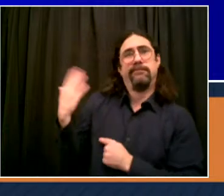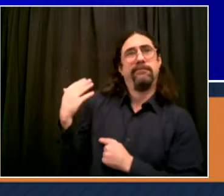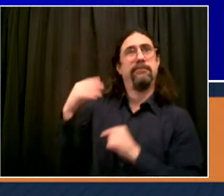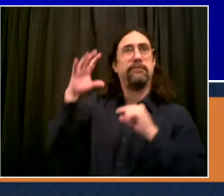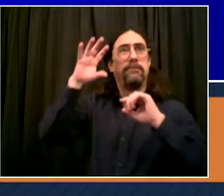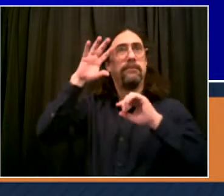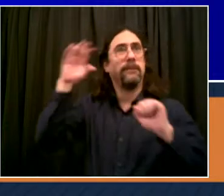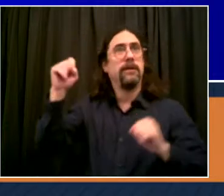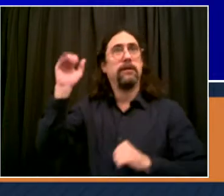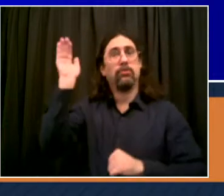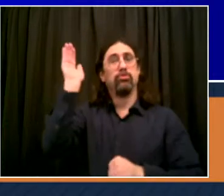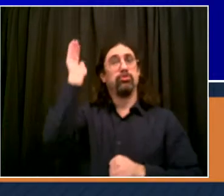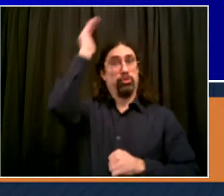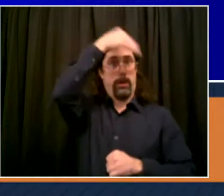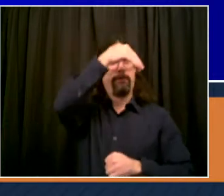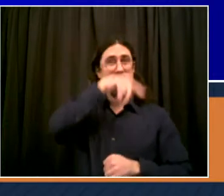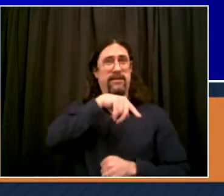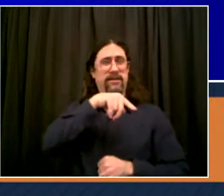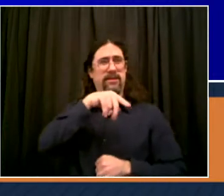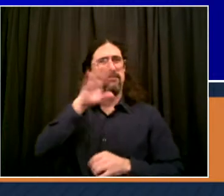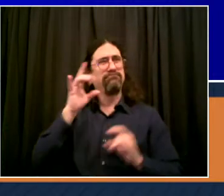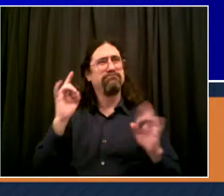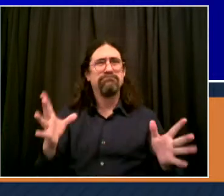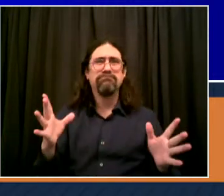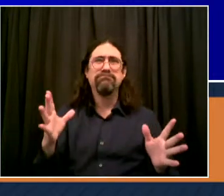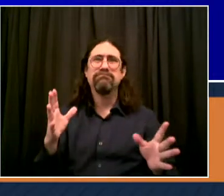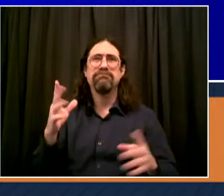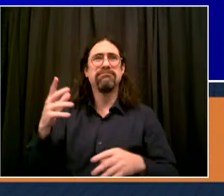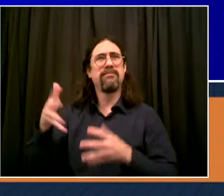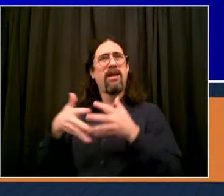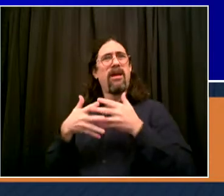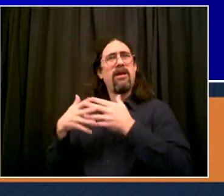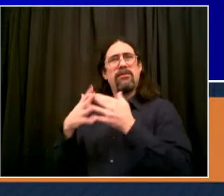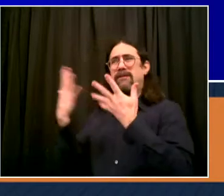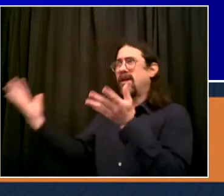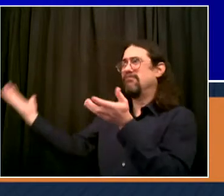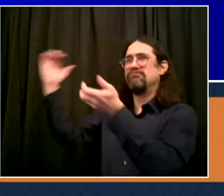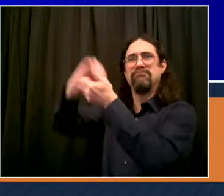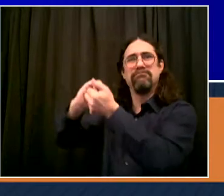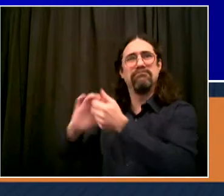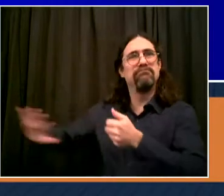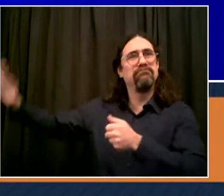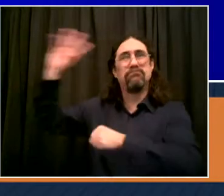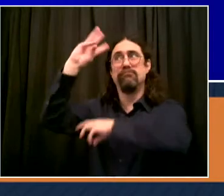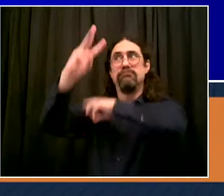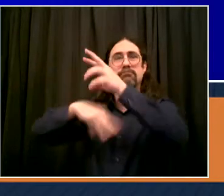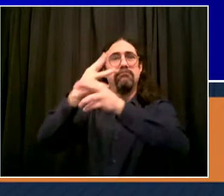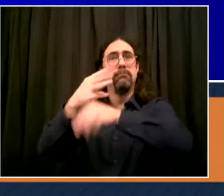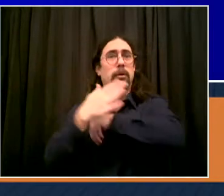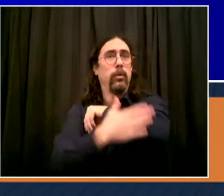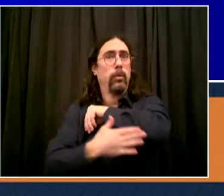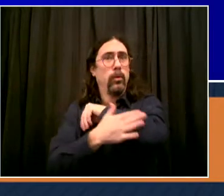WE WATCHED WITH HORROR AS TRUMP PULLED THE UNINITED STATES